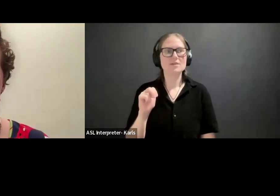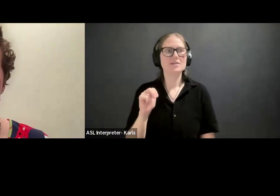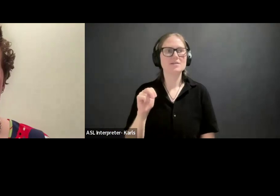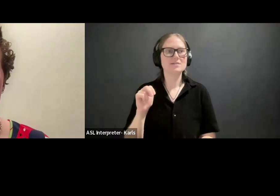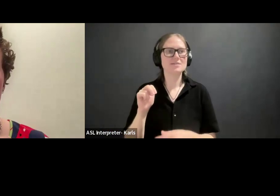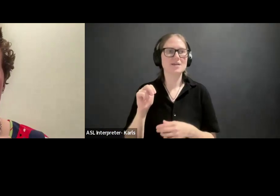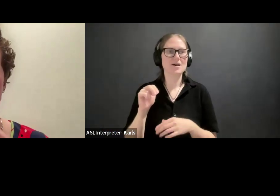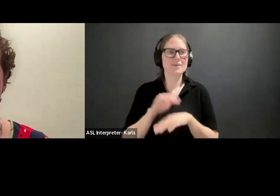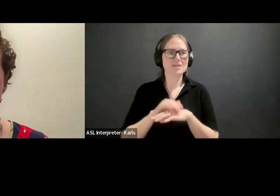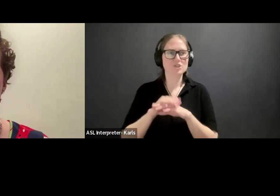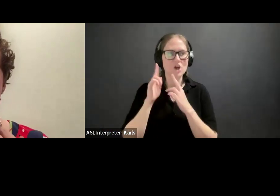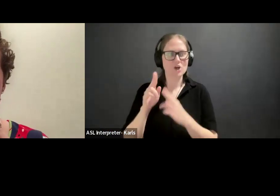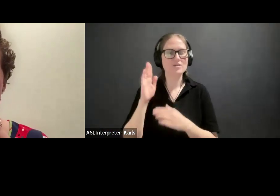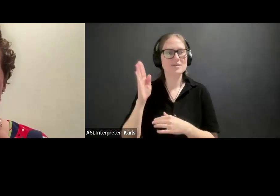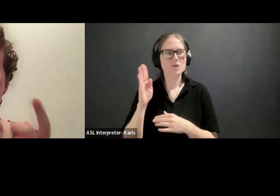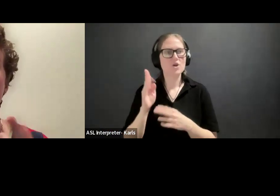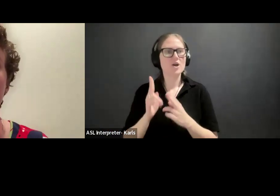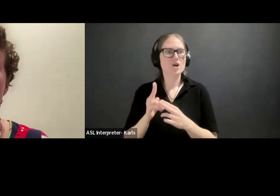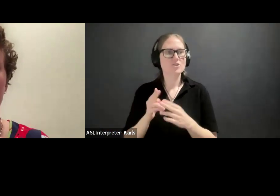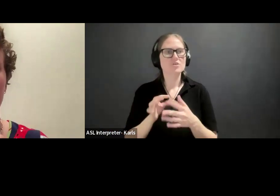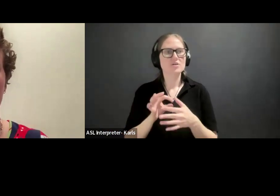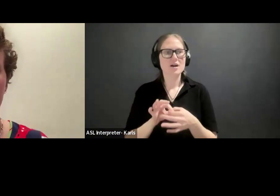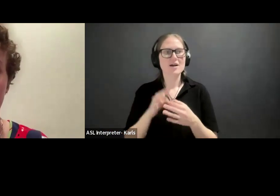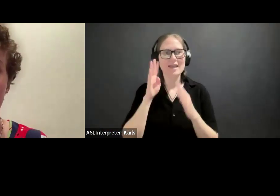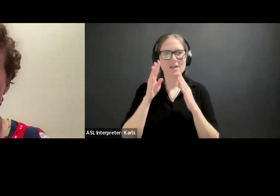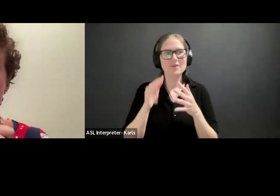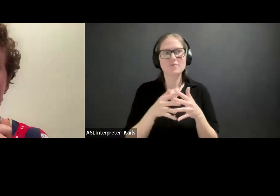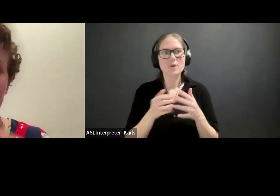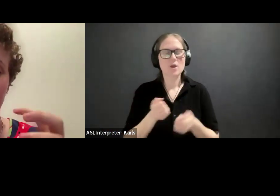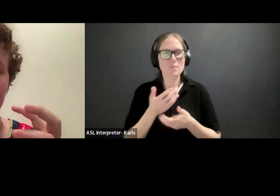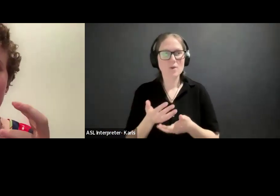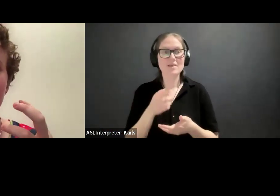Um, on innovative American poetics, and while this poet… we did not study, I was…